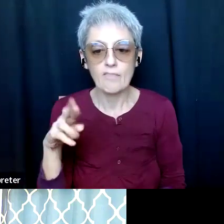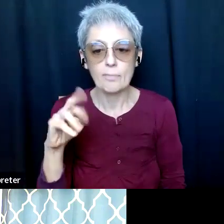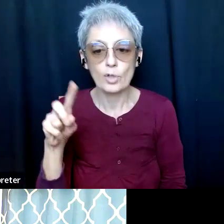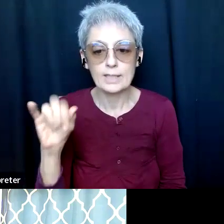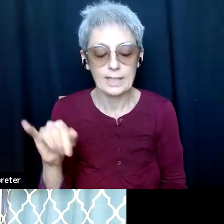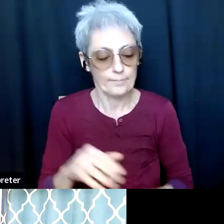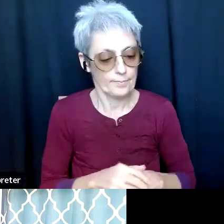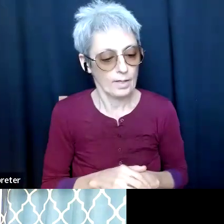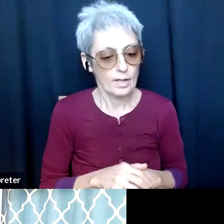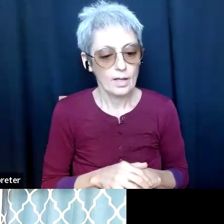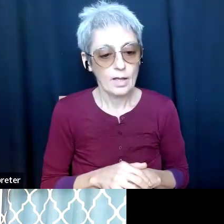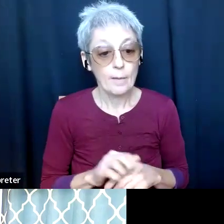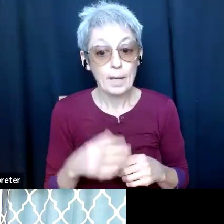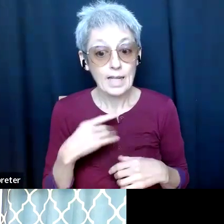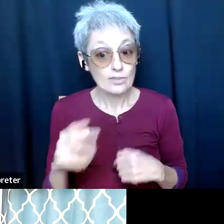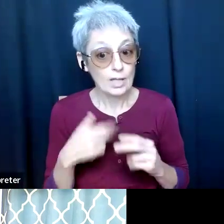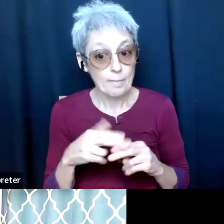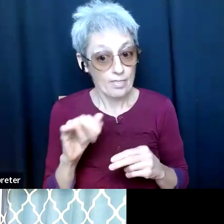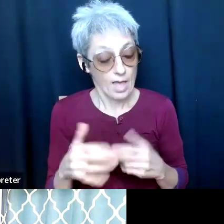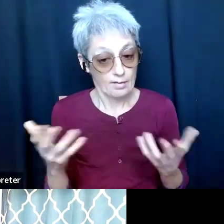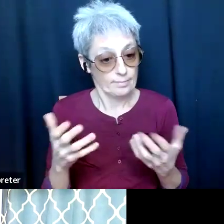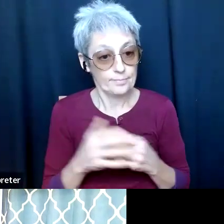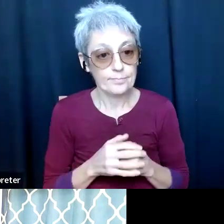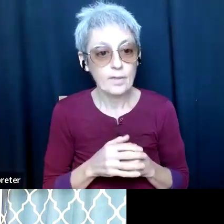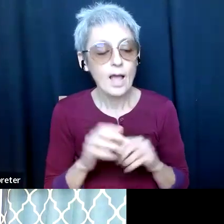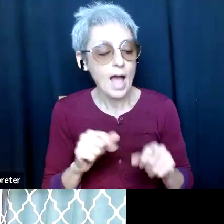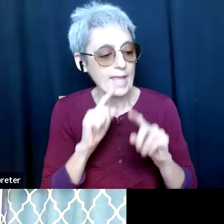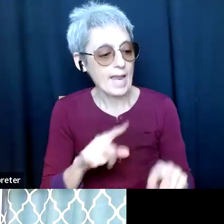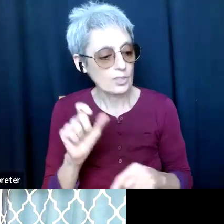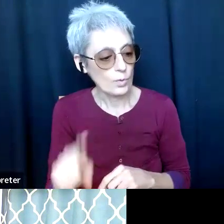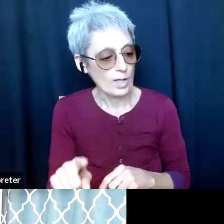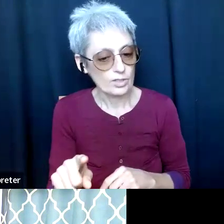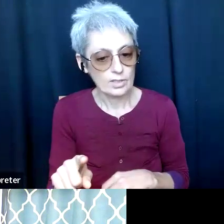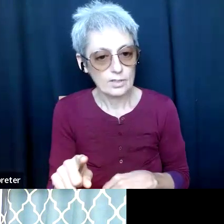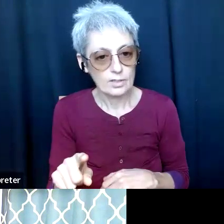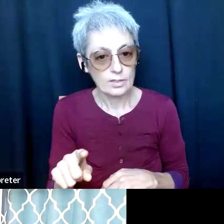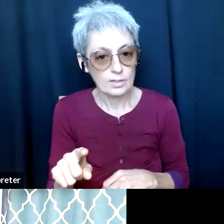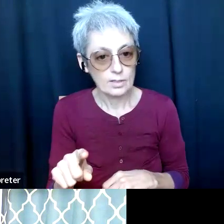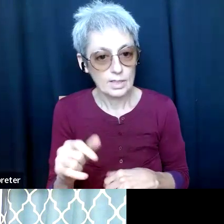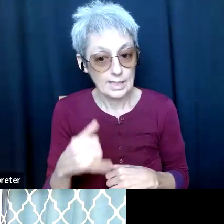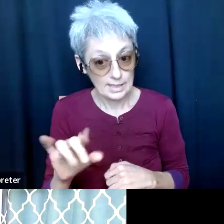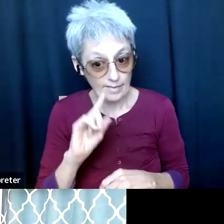And we have not done that systematically, but that's definitely on the list basically to play around